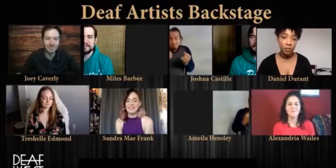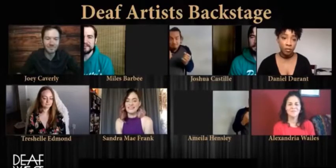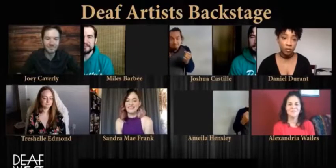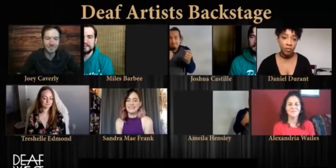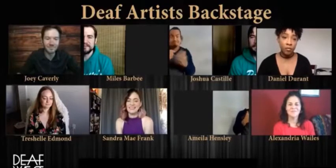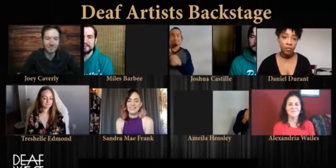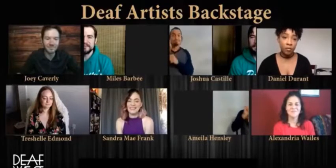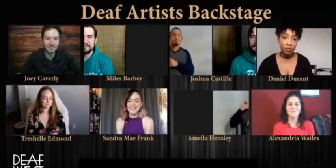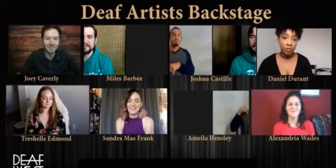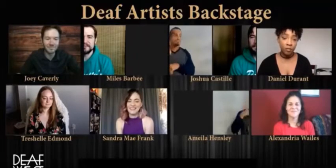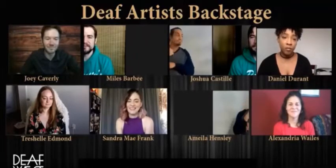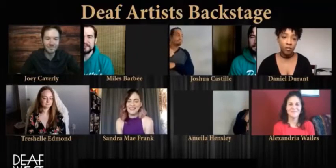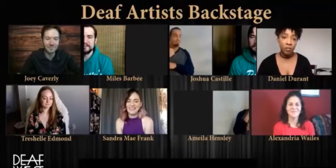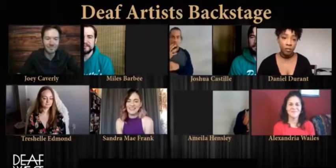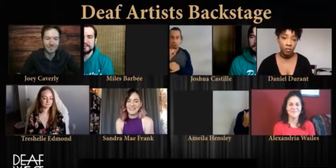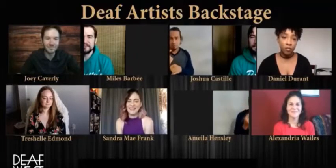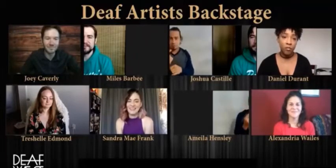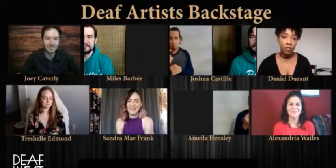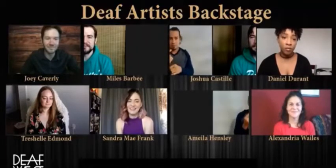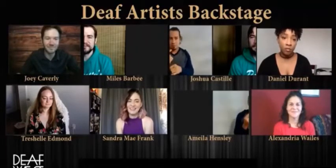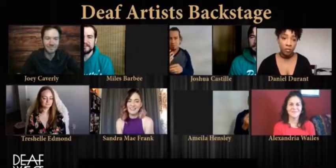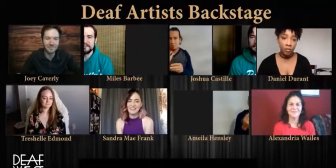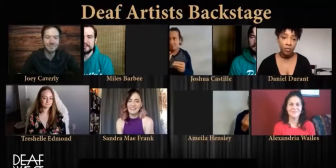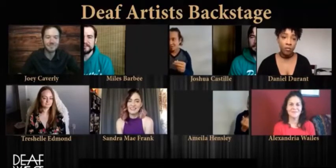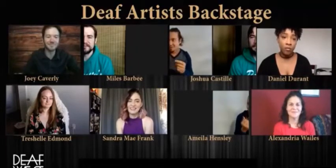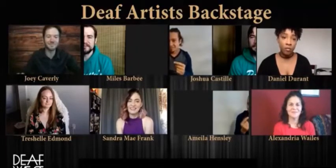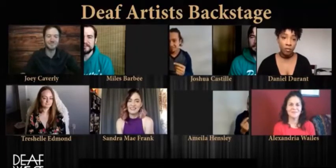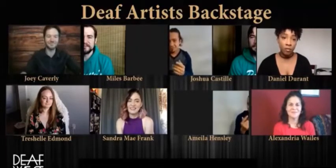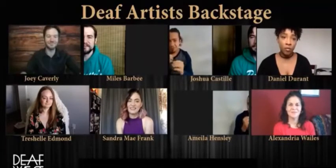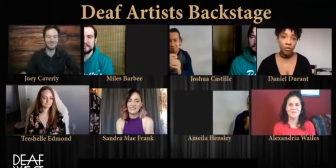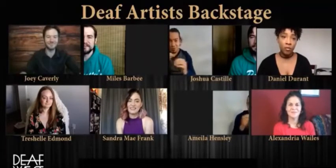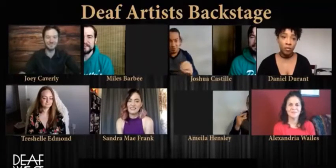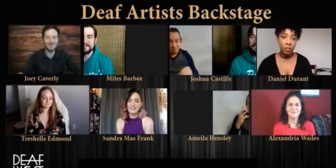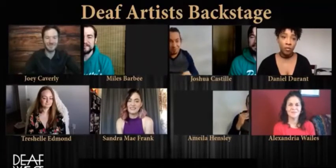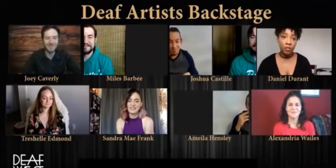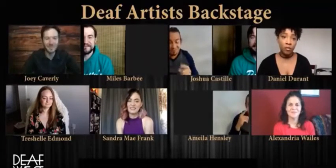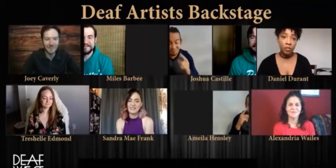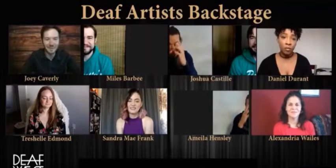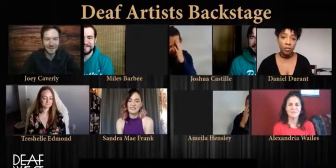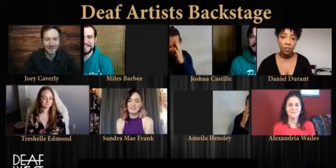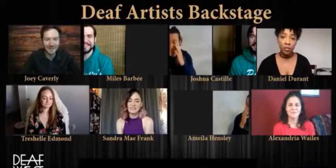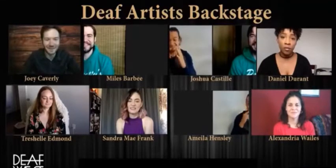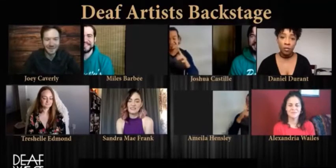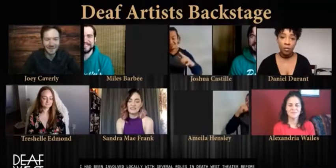I also did a poem and I also sent it in and didn't hear anything for quite some time.